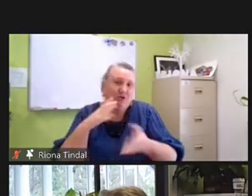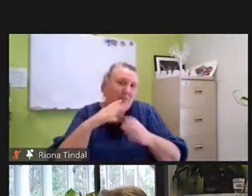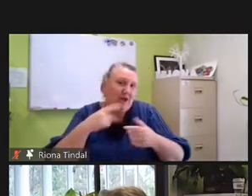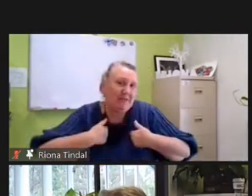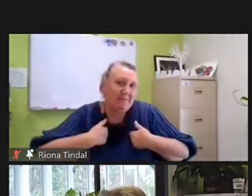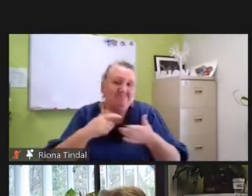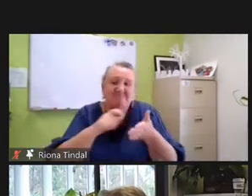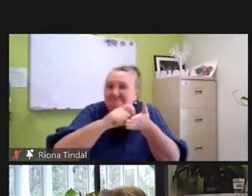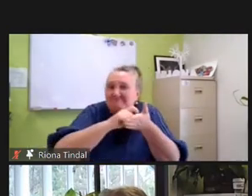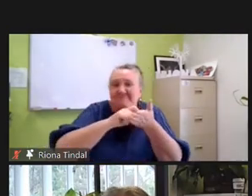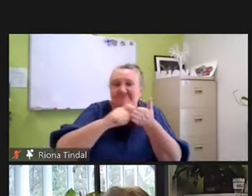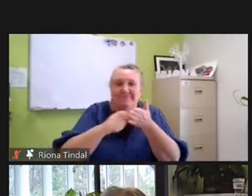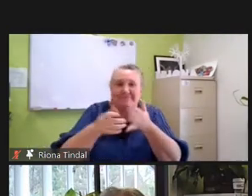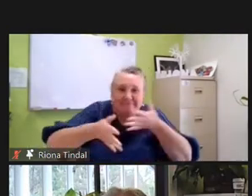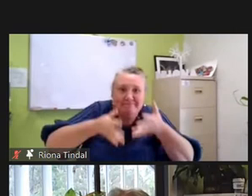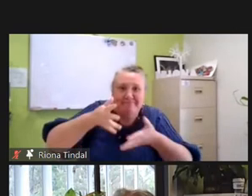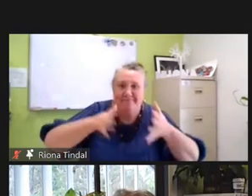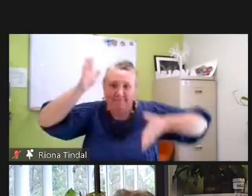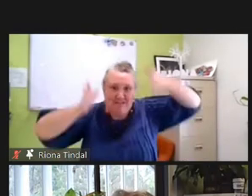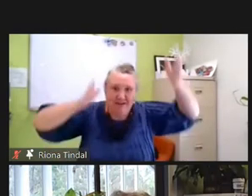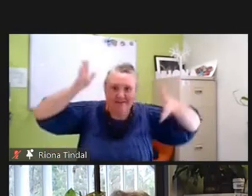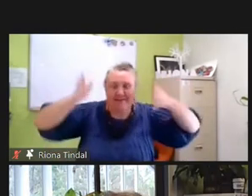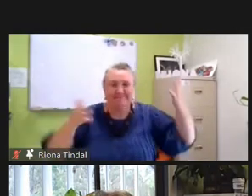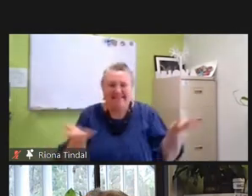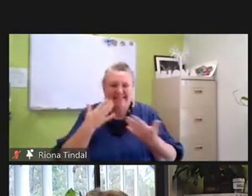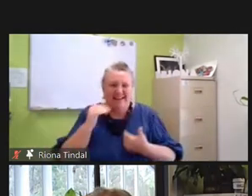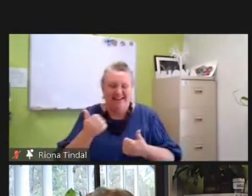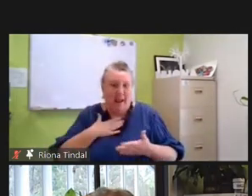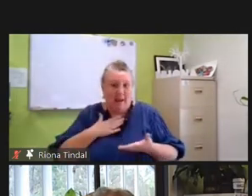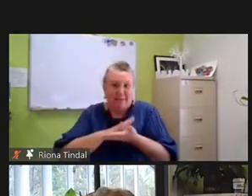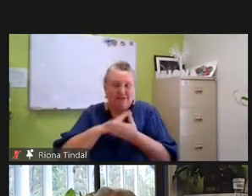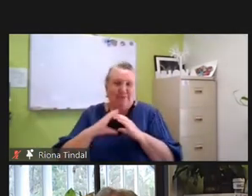within those scenarios and situations. You could try and communicate with me if I've written notes,